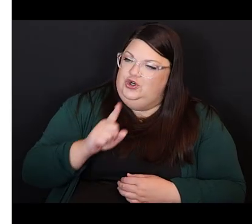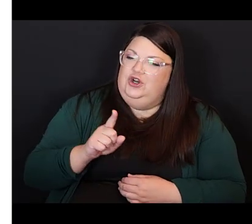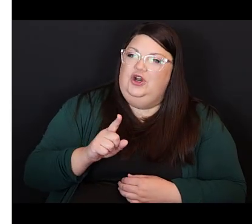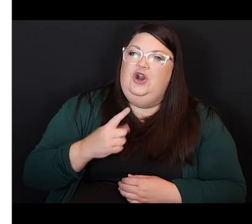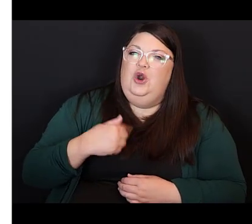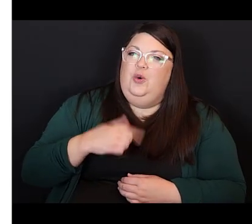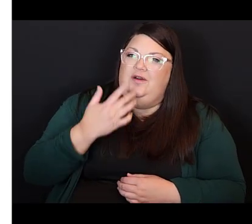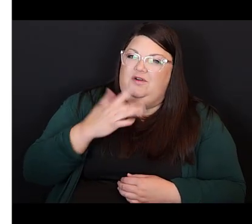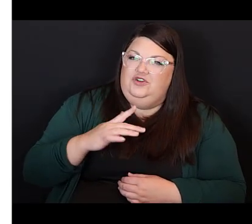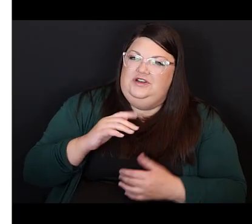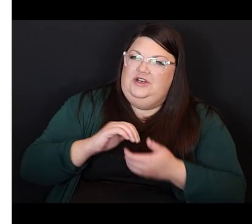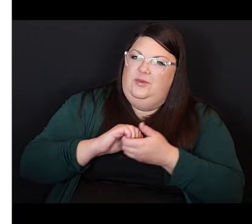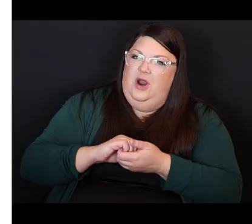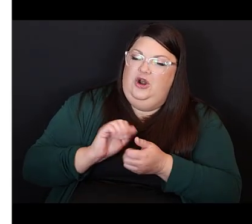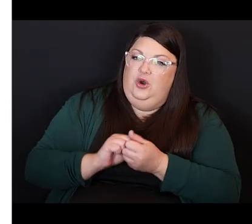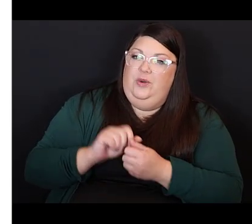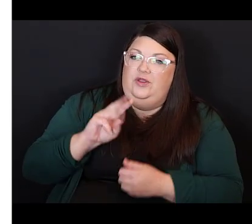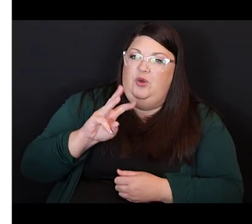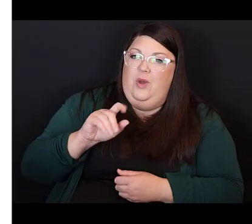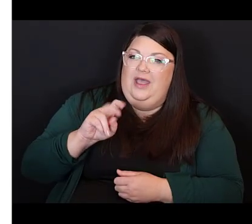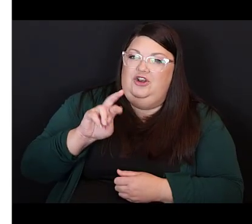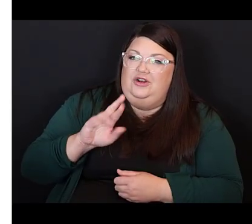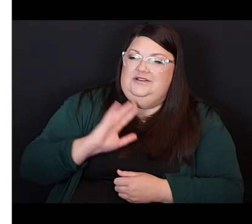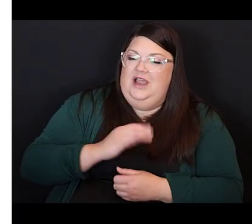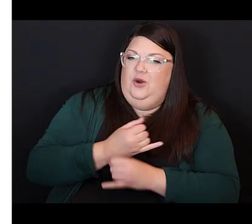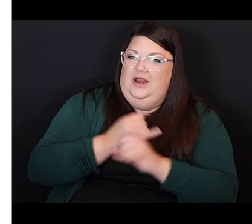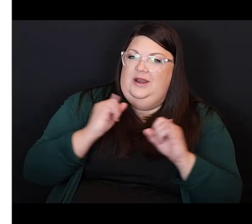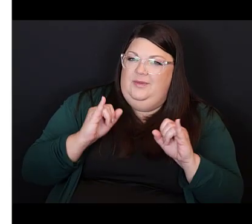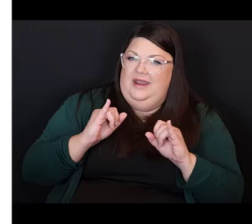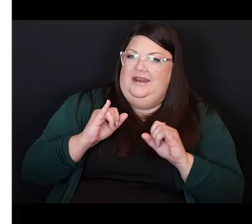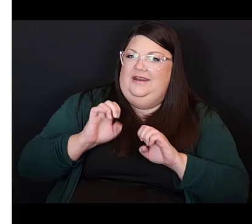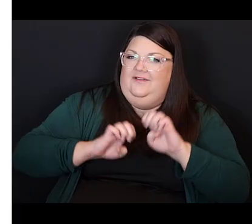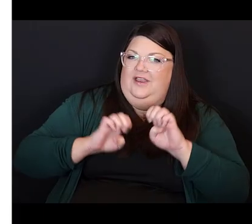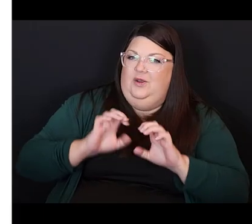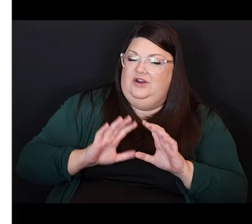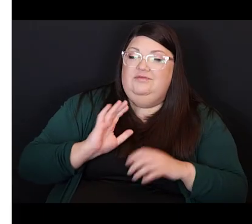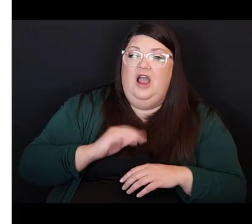to partner with Wilder as our independent evaluator, and our experiences have